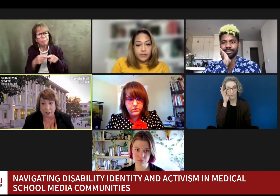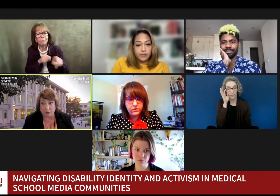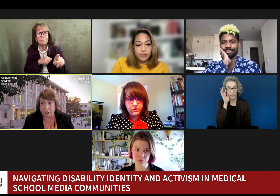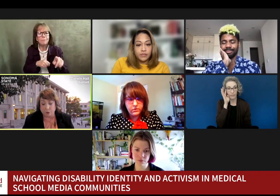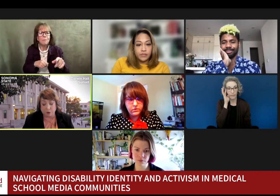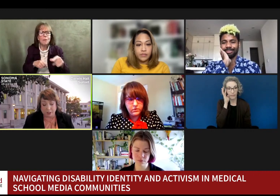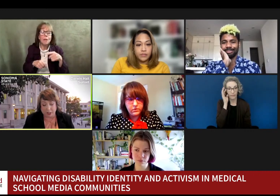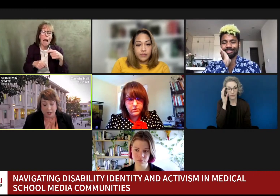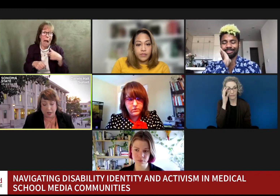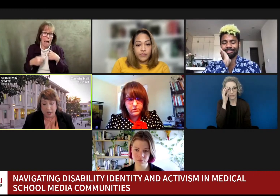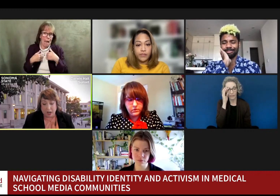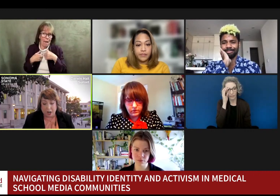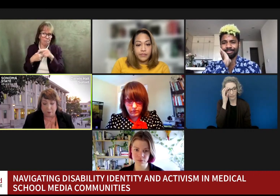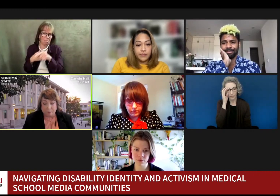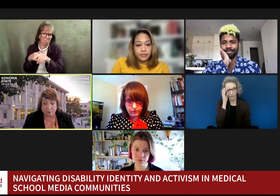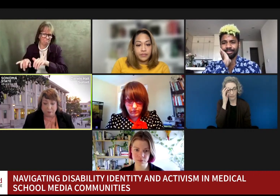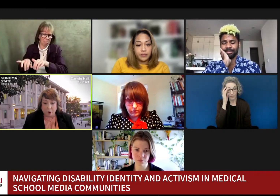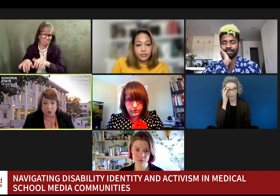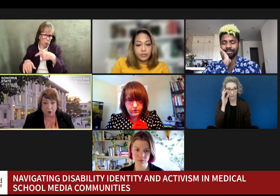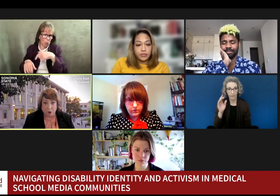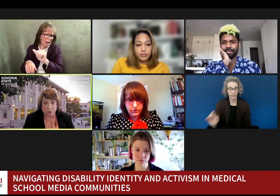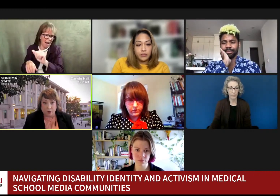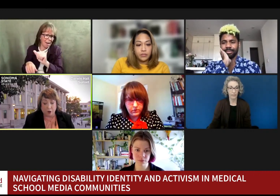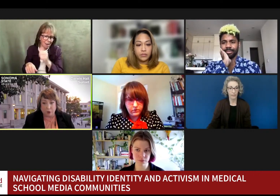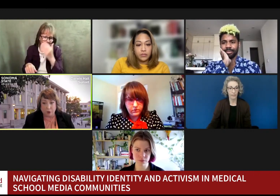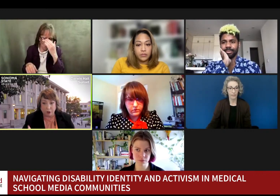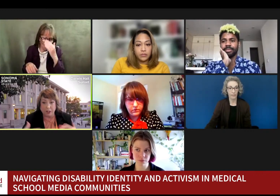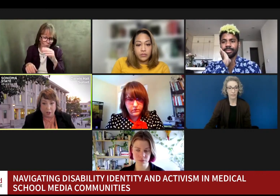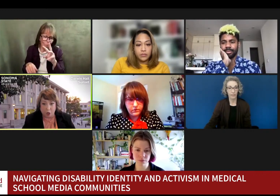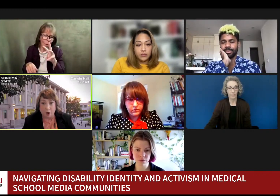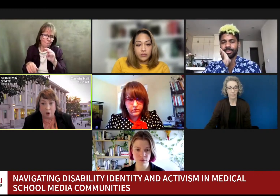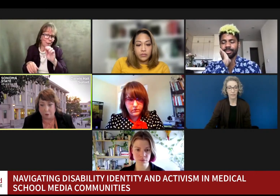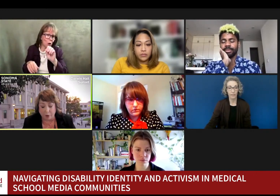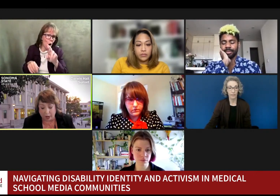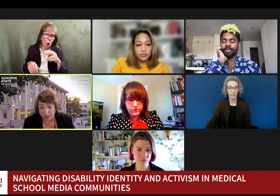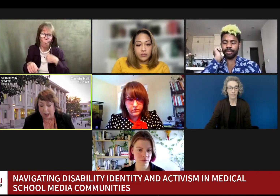I put in the question and answer cuz we couldn't come off the mic.